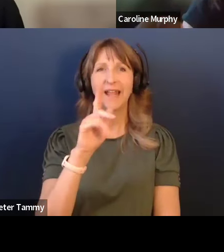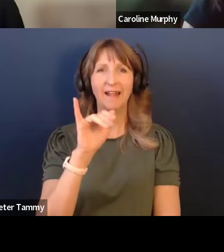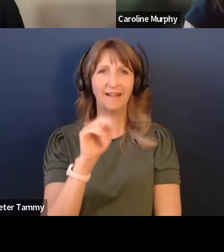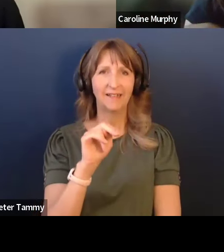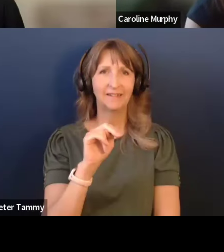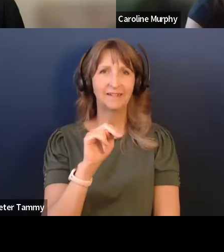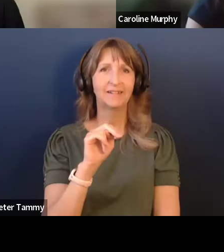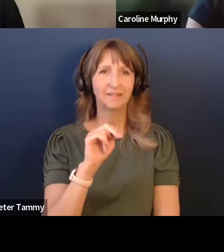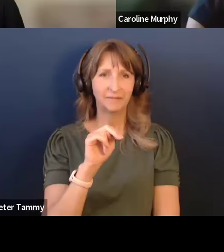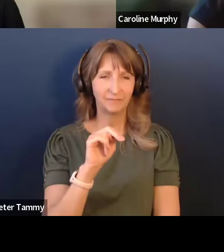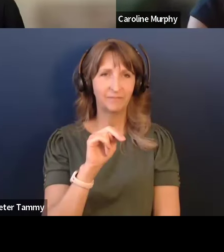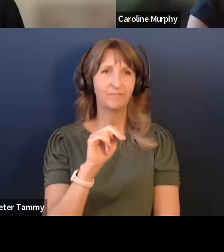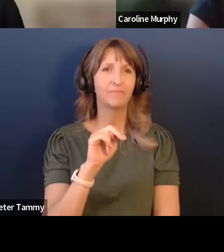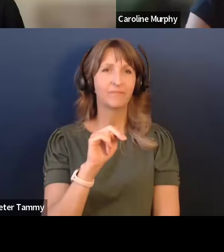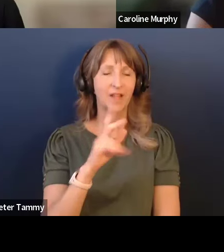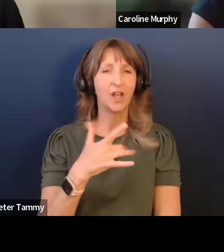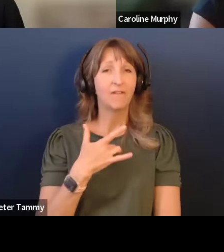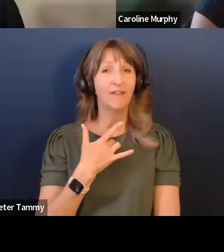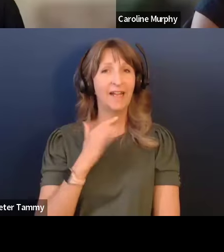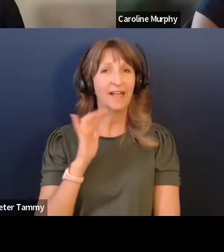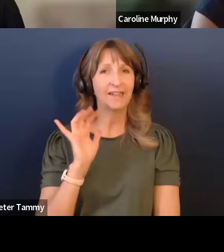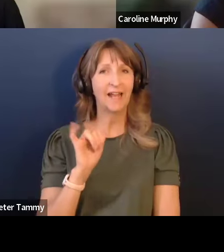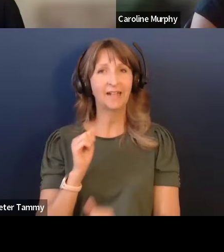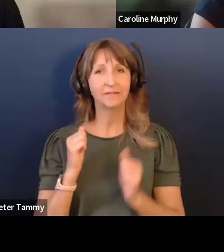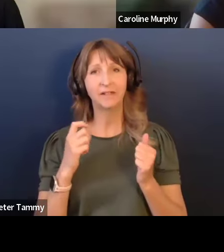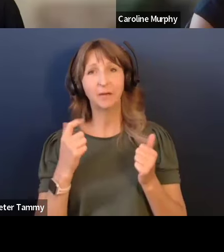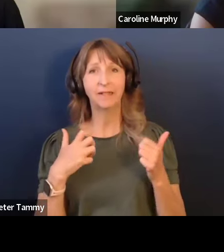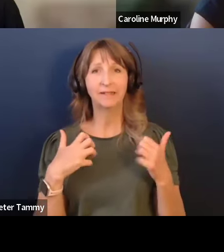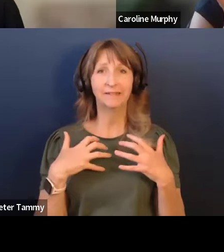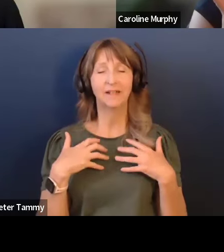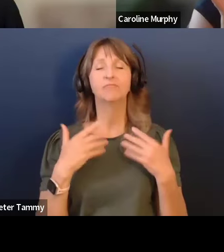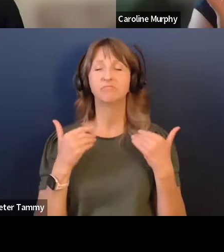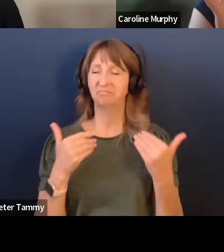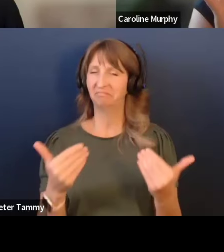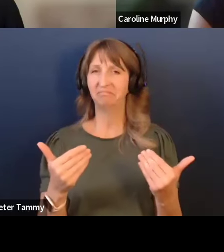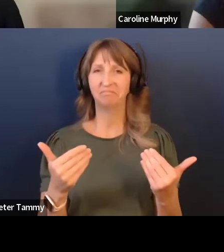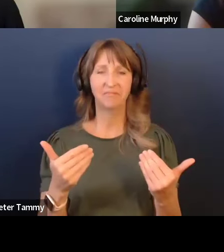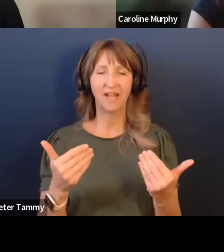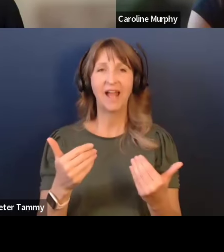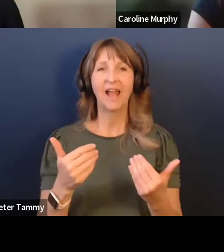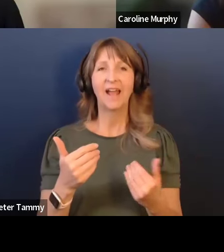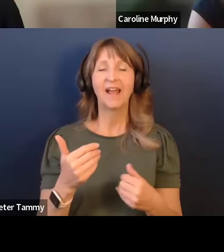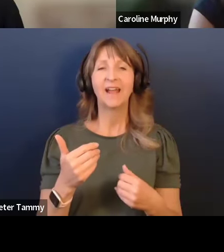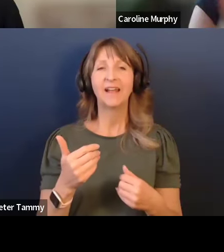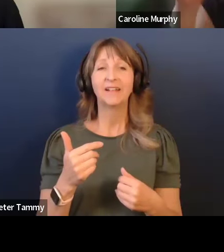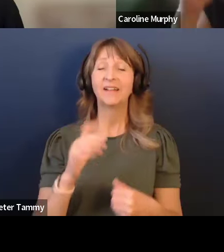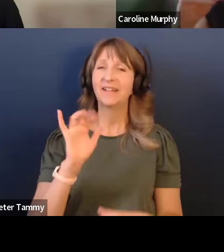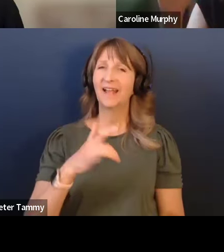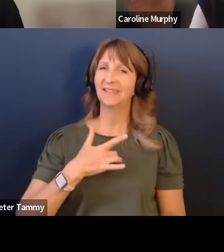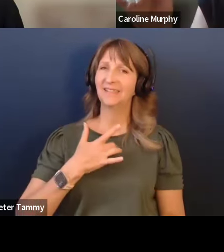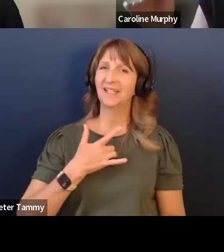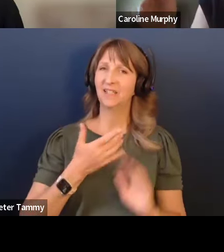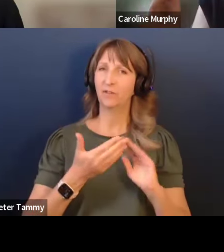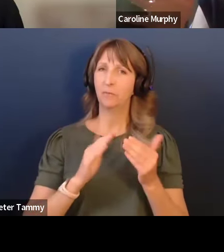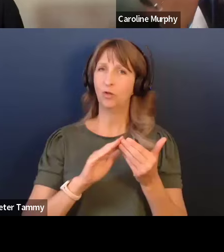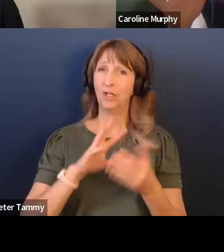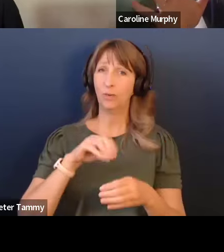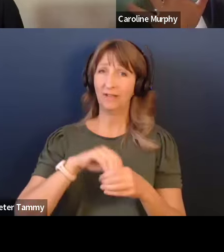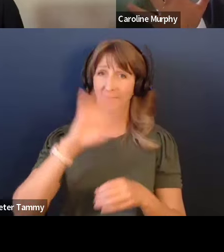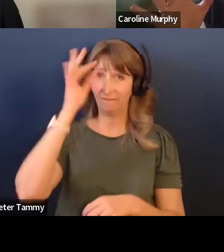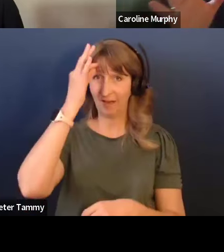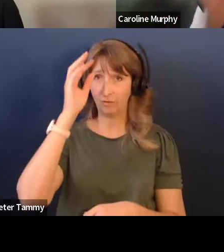leaving with vulnerability. I, in creating a sense of community with even federal policy in DC,